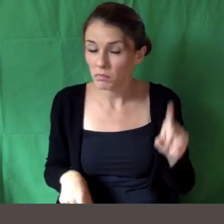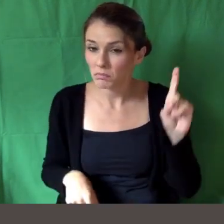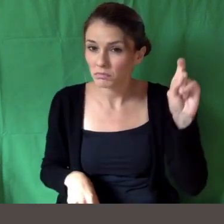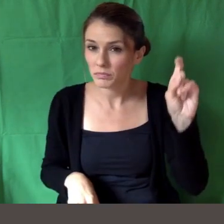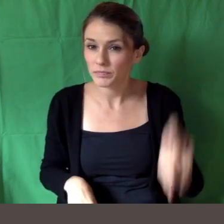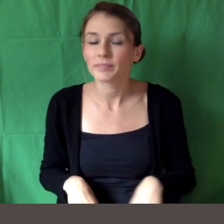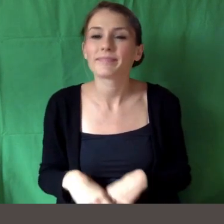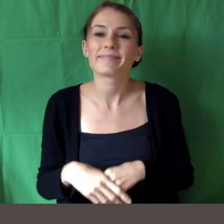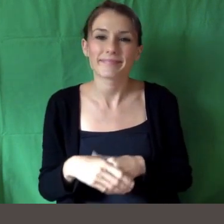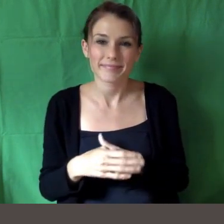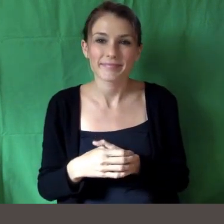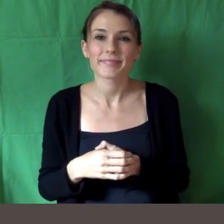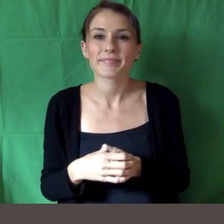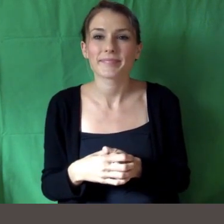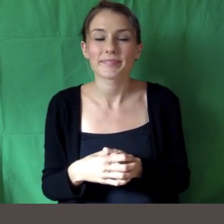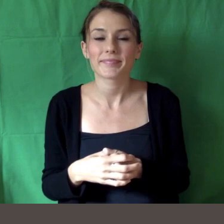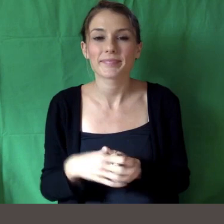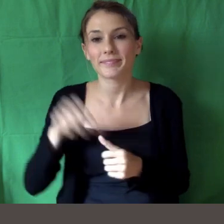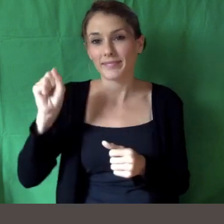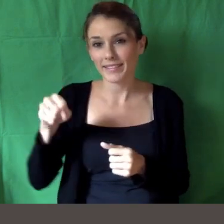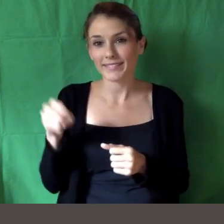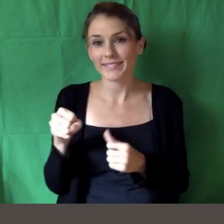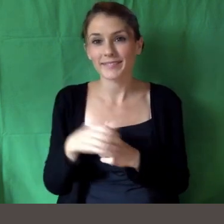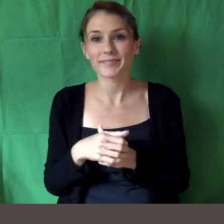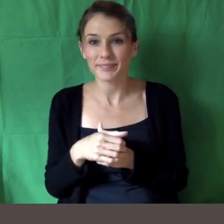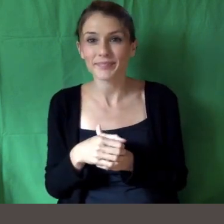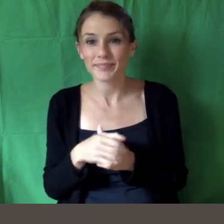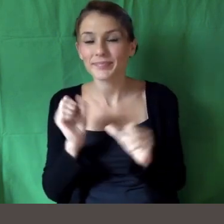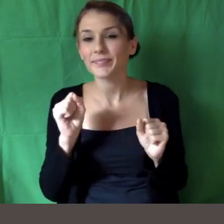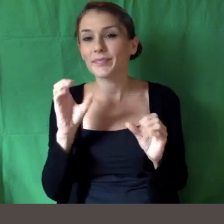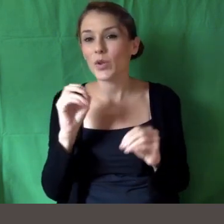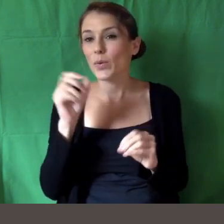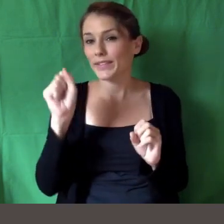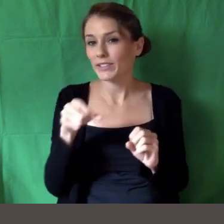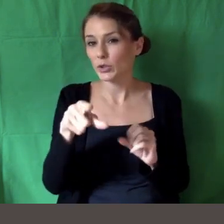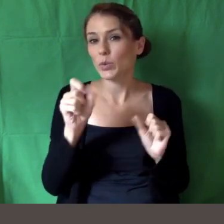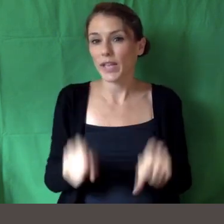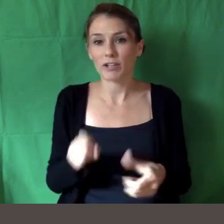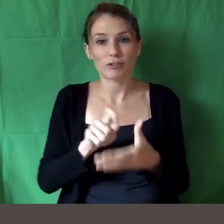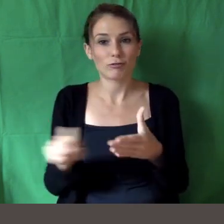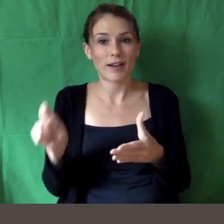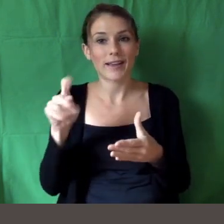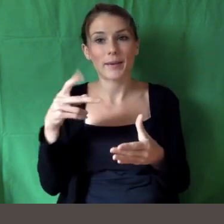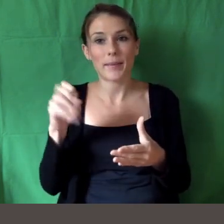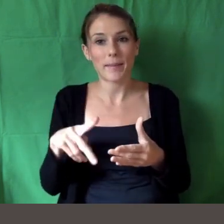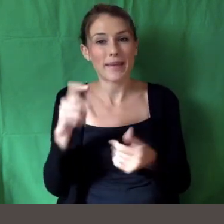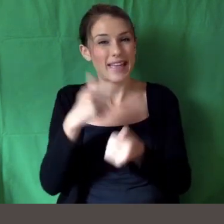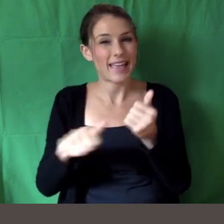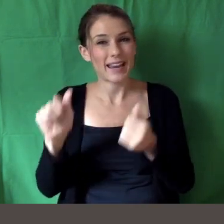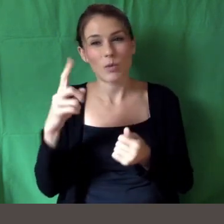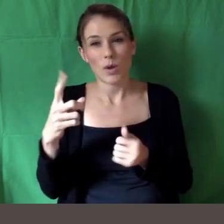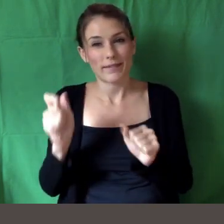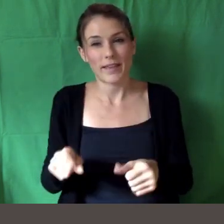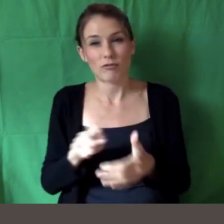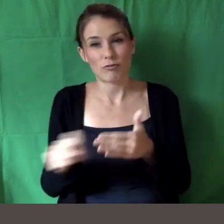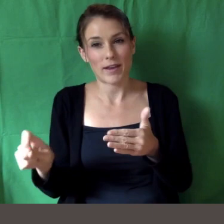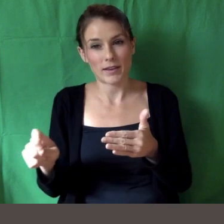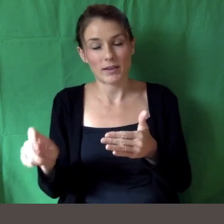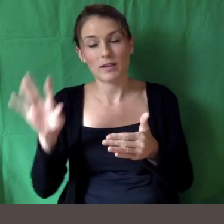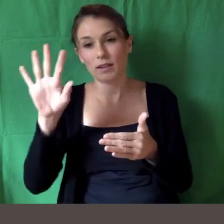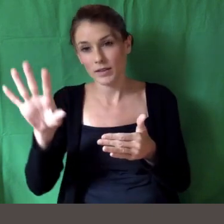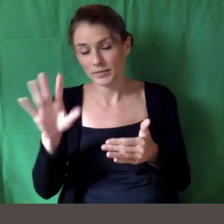Yeah, so yes, you, you can write a PEP, anyone can write a PEP, but here's the thing.